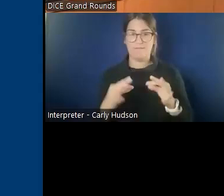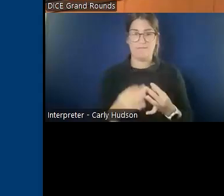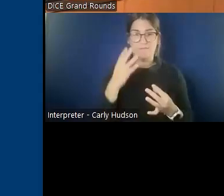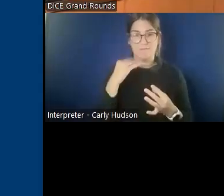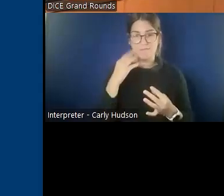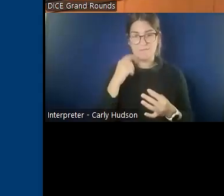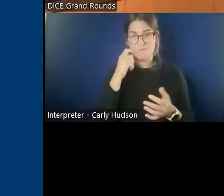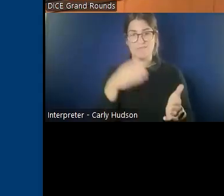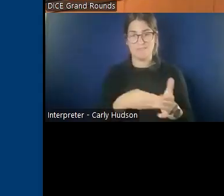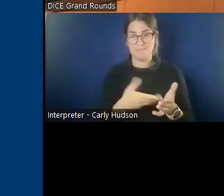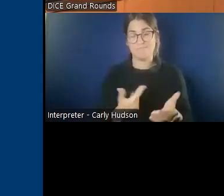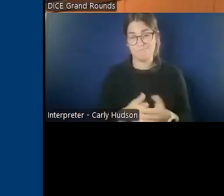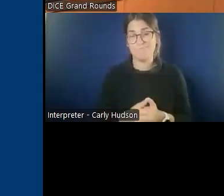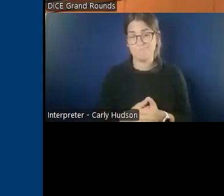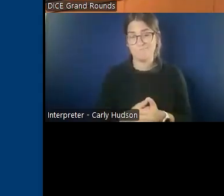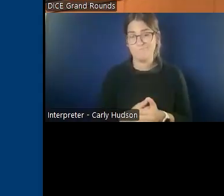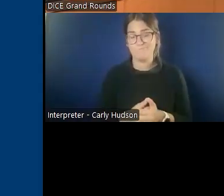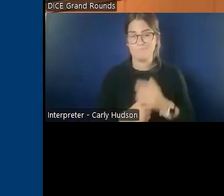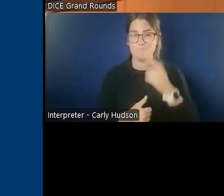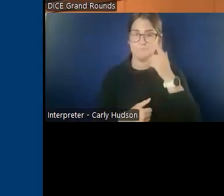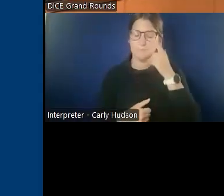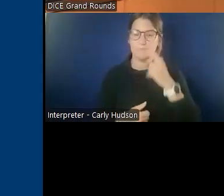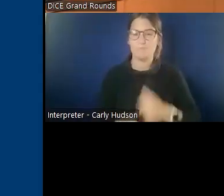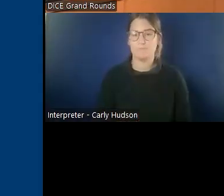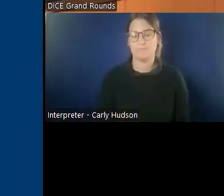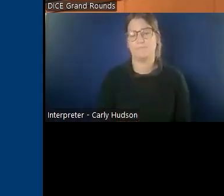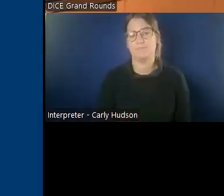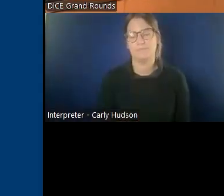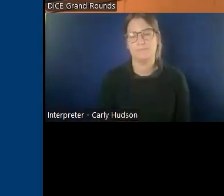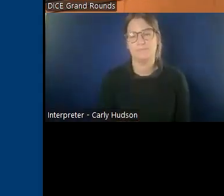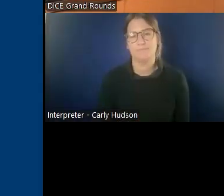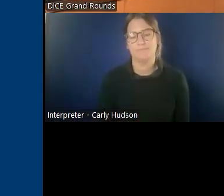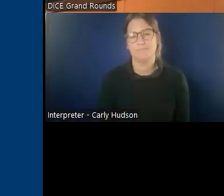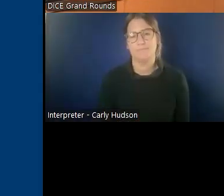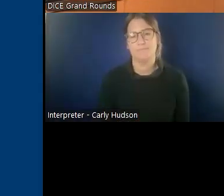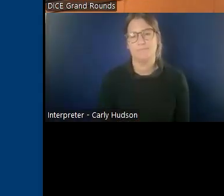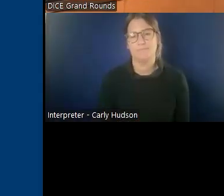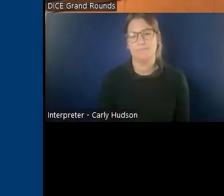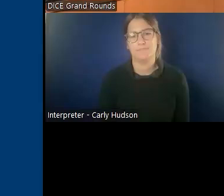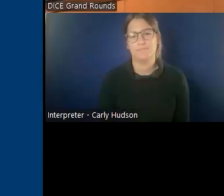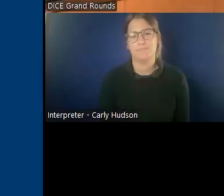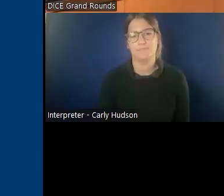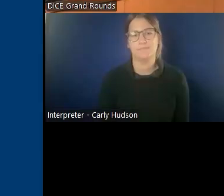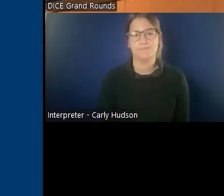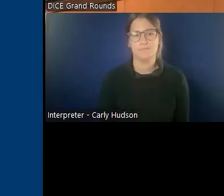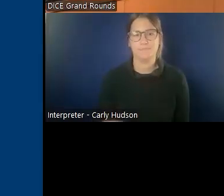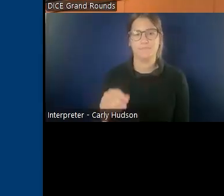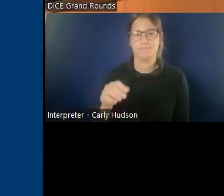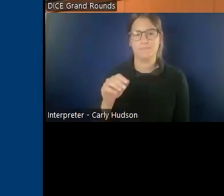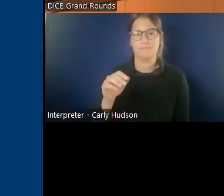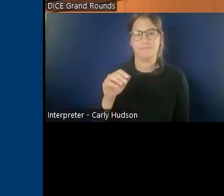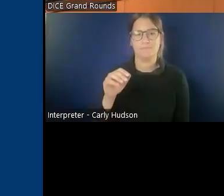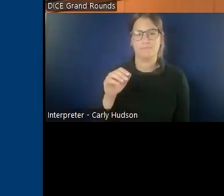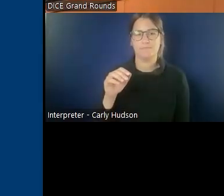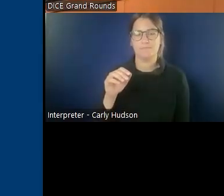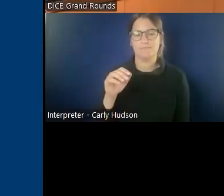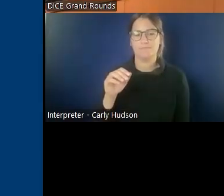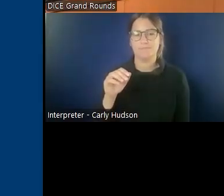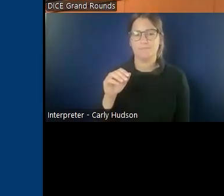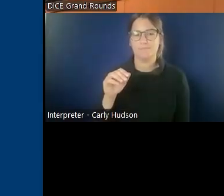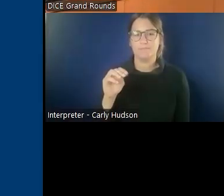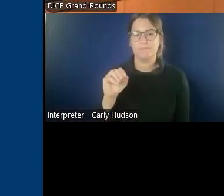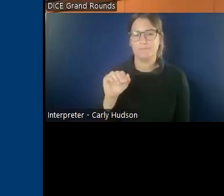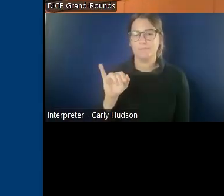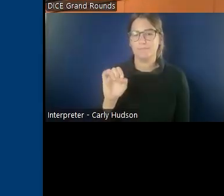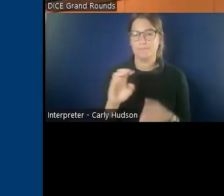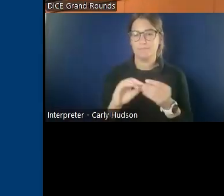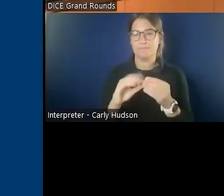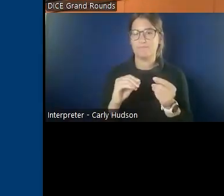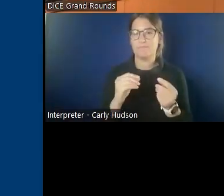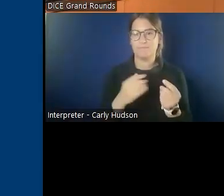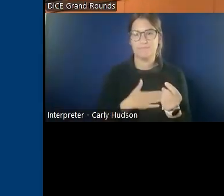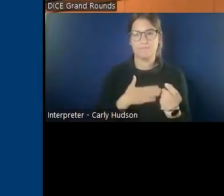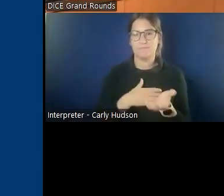so one of the things that was really helpful for me to discuss was being a child of immigrants and